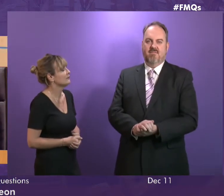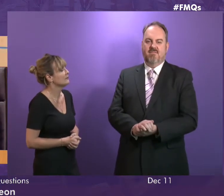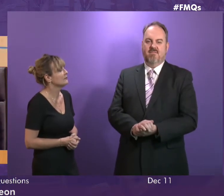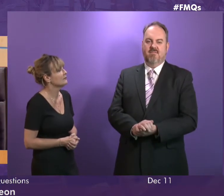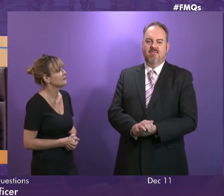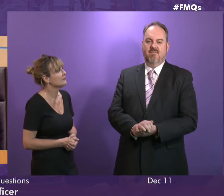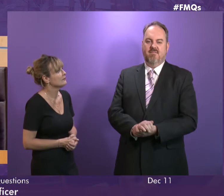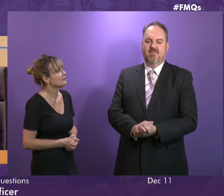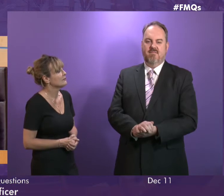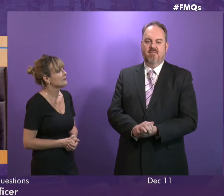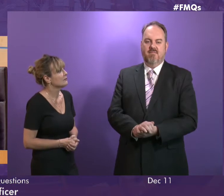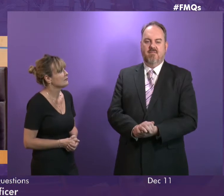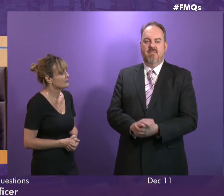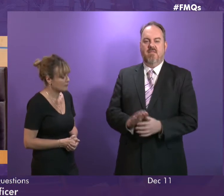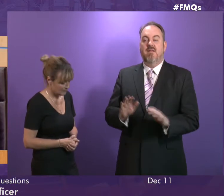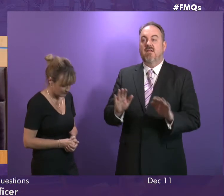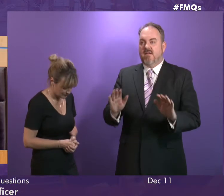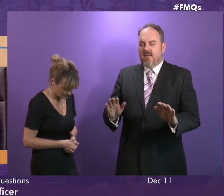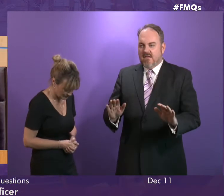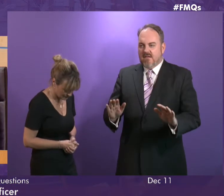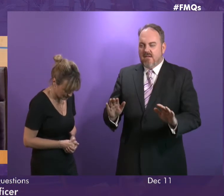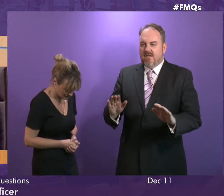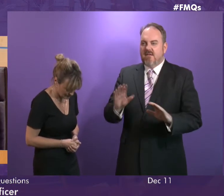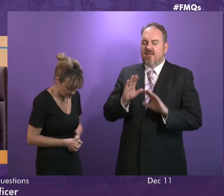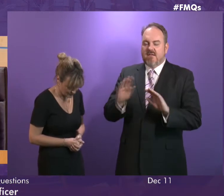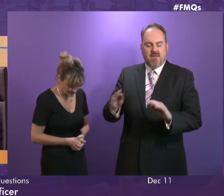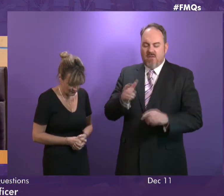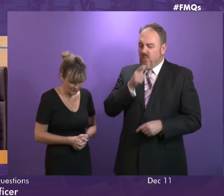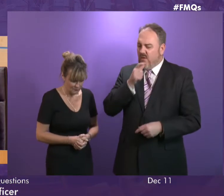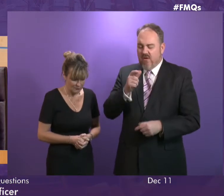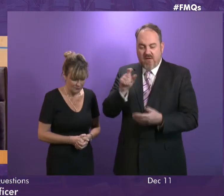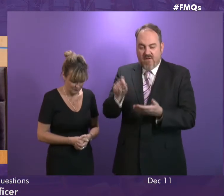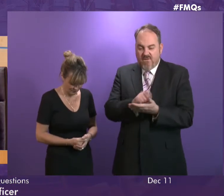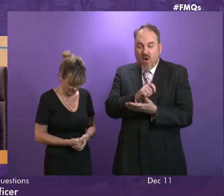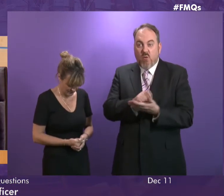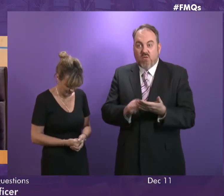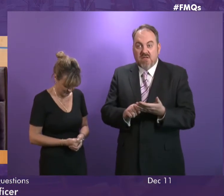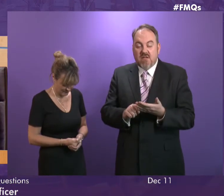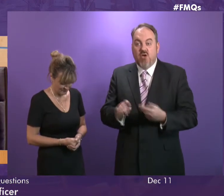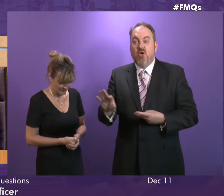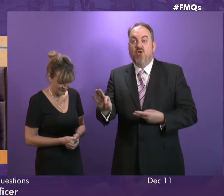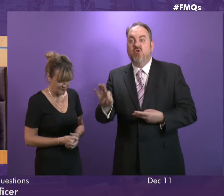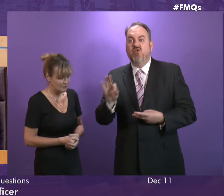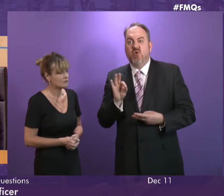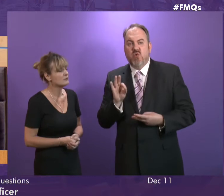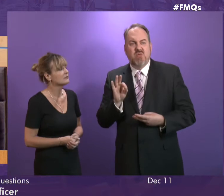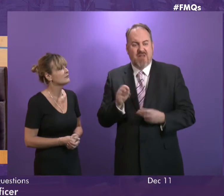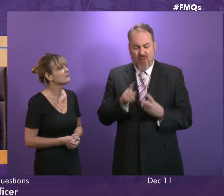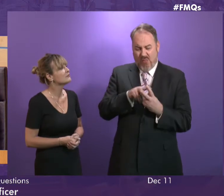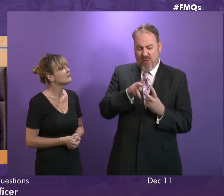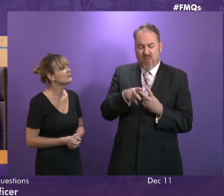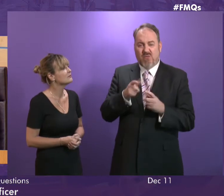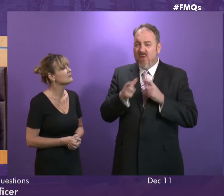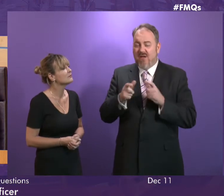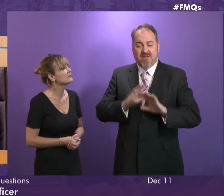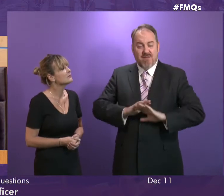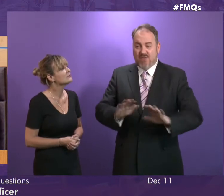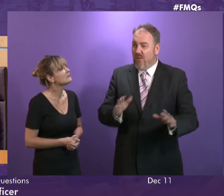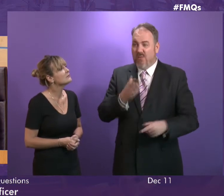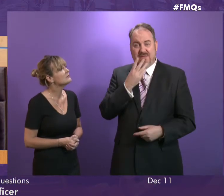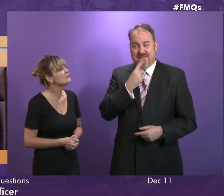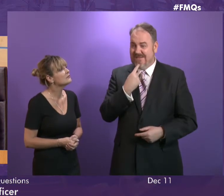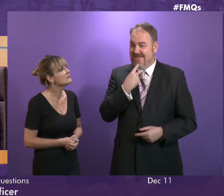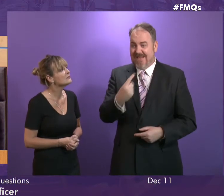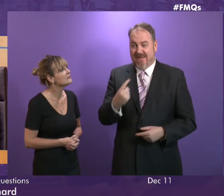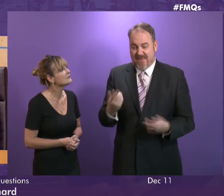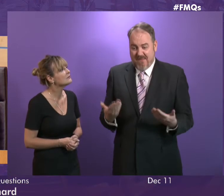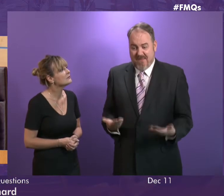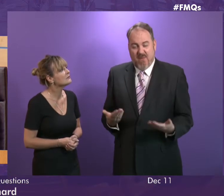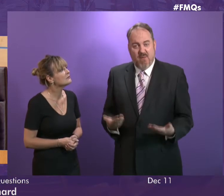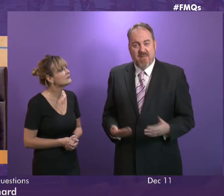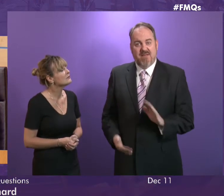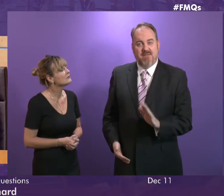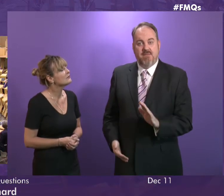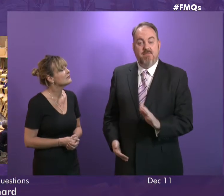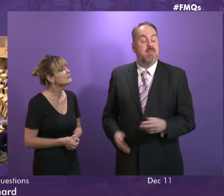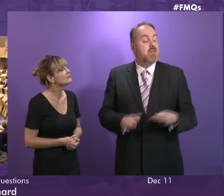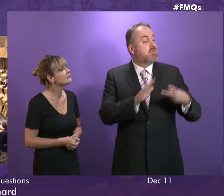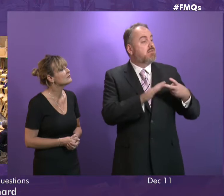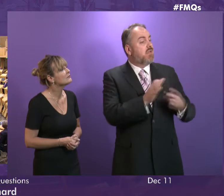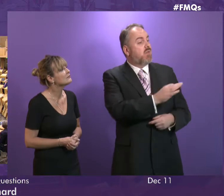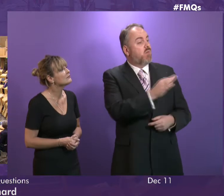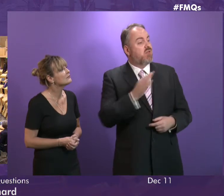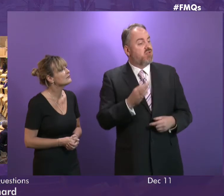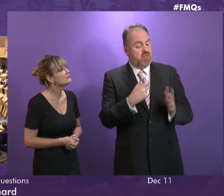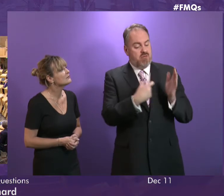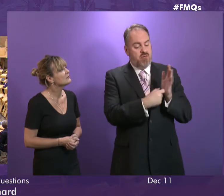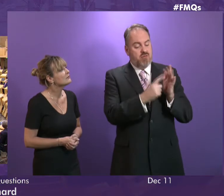I urge members not to use the words “vote” or “choose”.